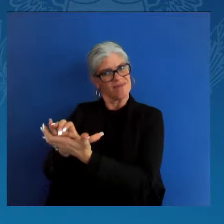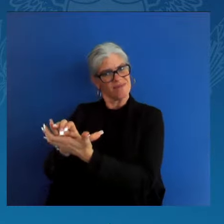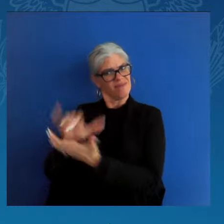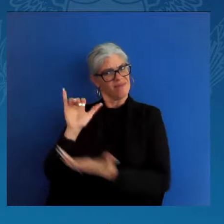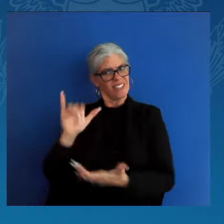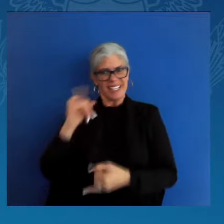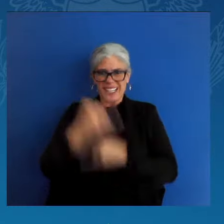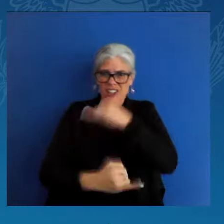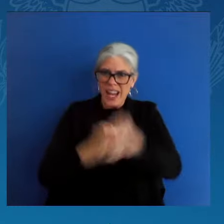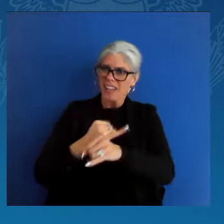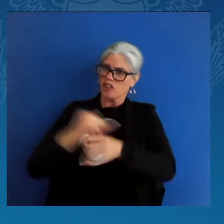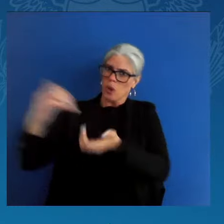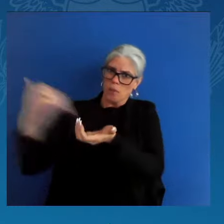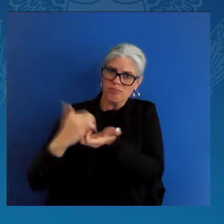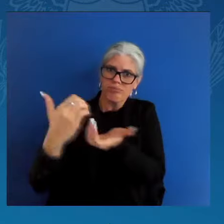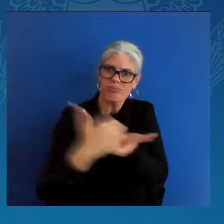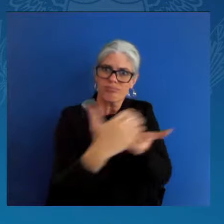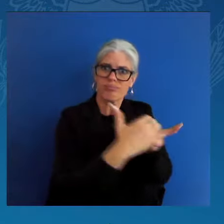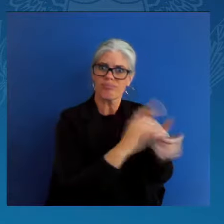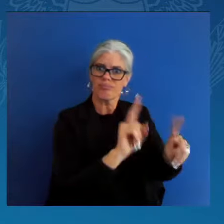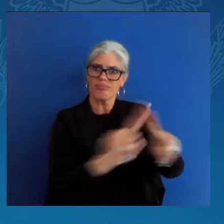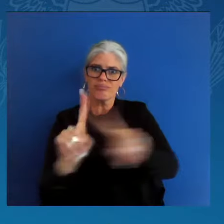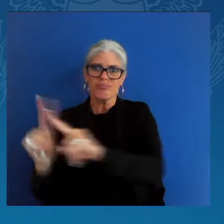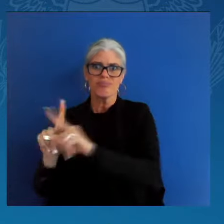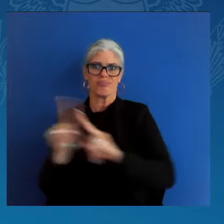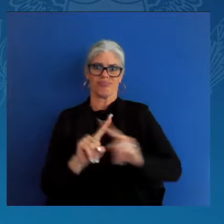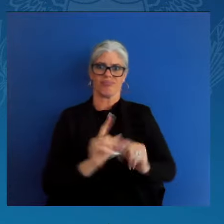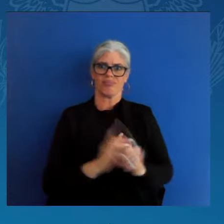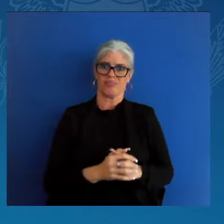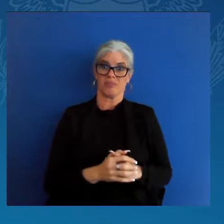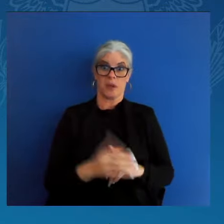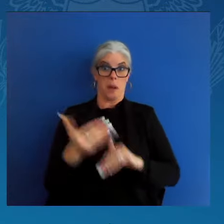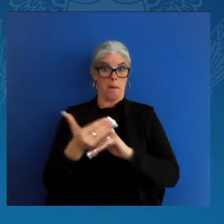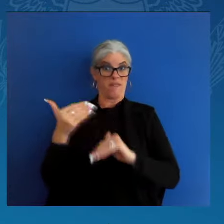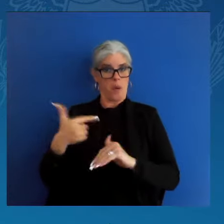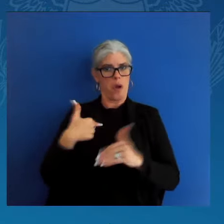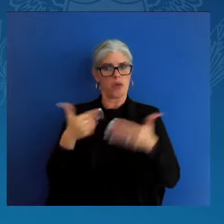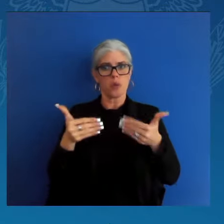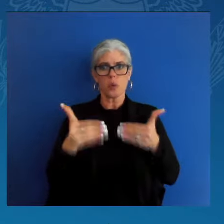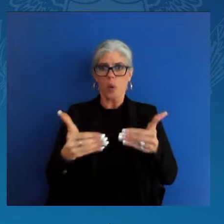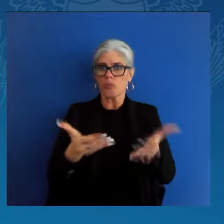I believe we are all here together because we agree space